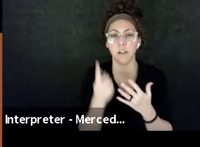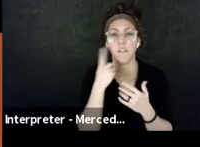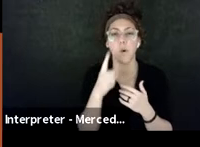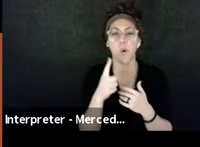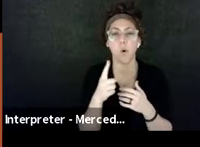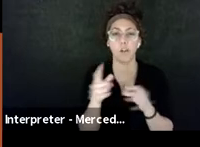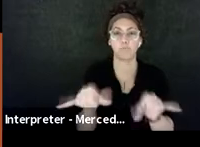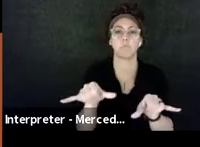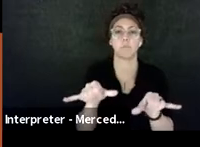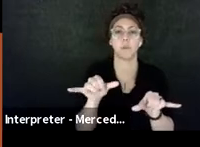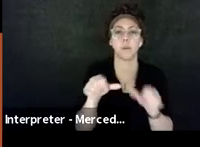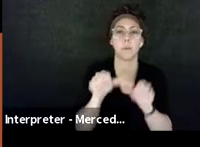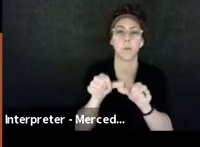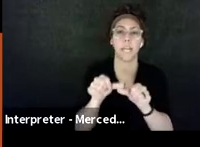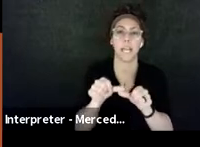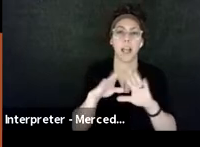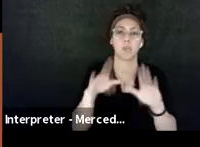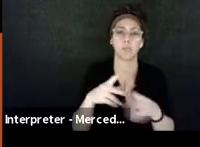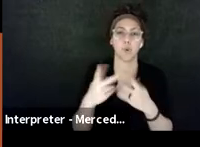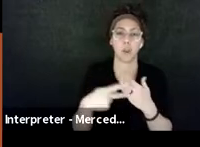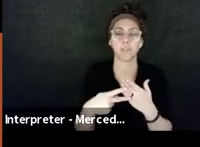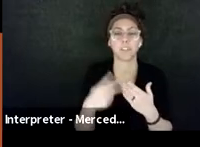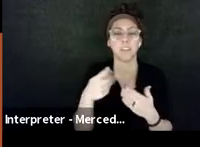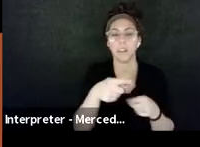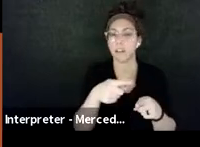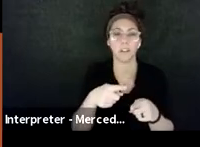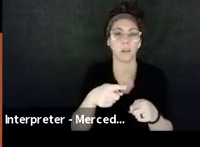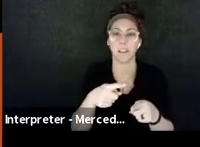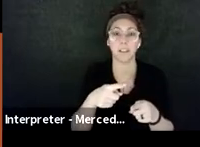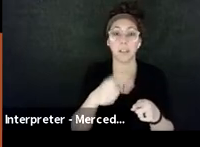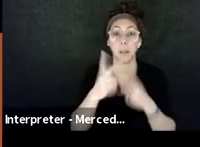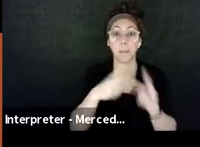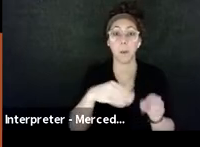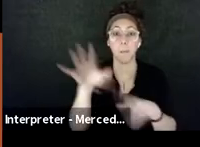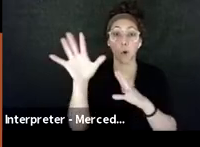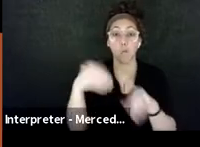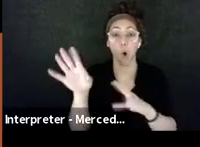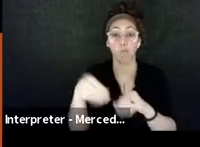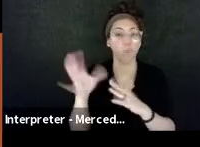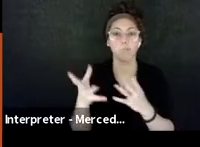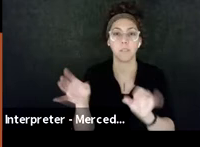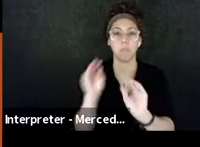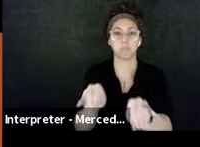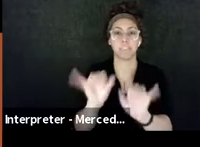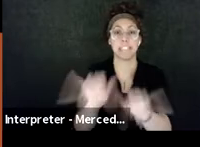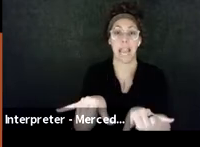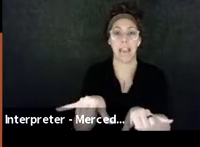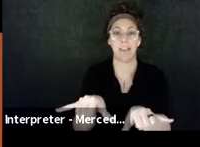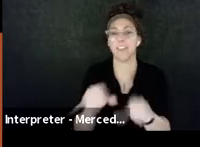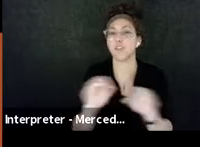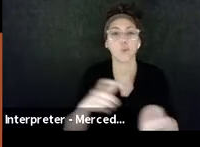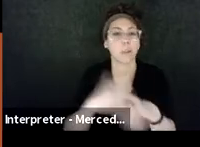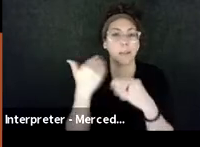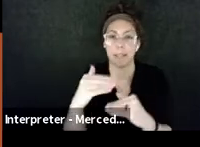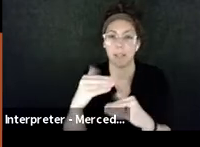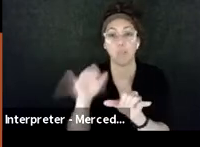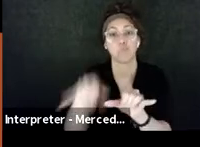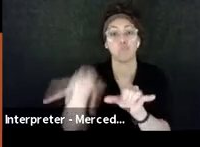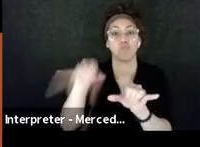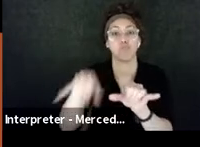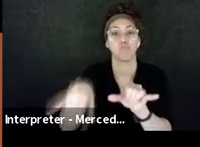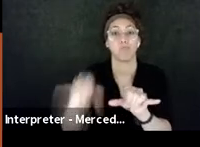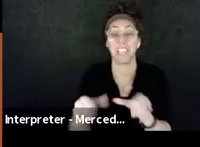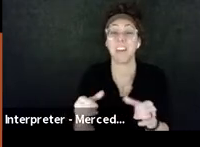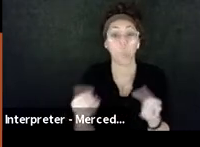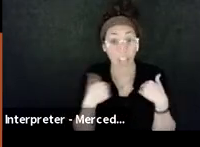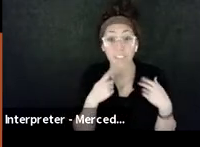maria.rodriguez: There's always a very low turnover from as there is no time frame that people can stay in that program. We actually have success stories where people were able to regain for stability, you know, they, they